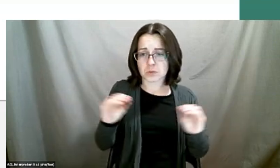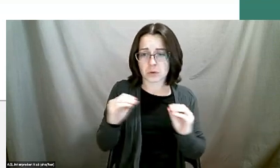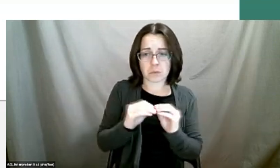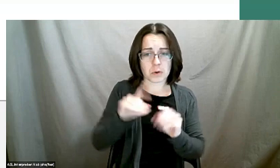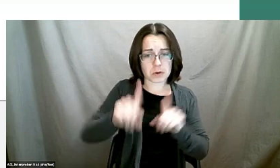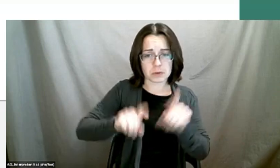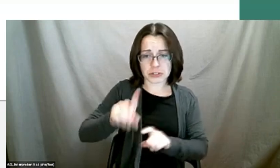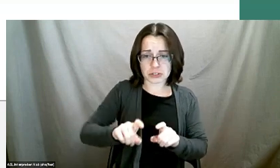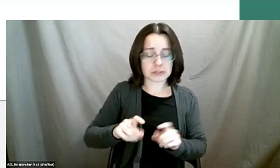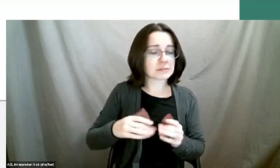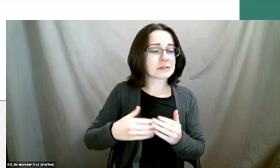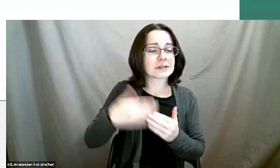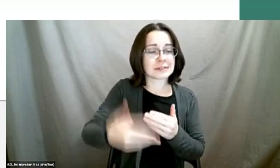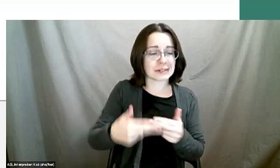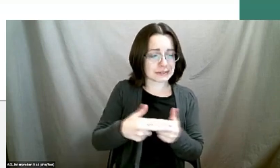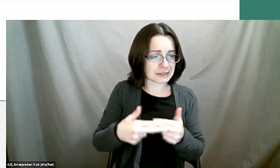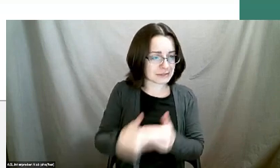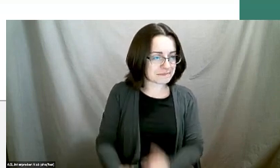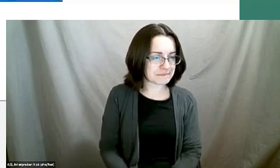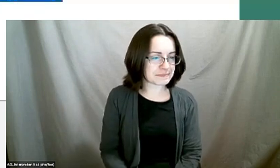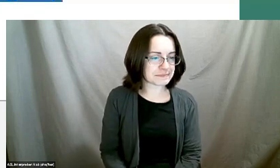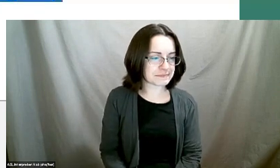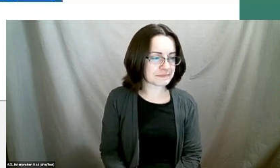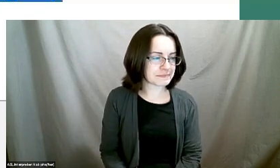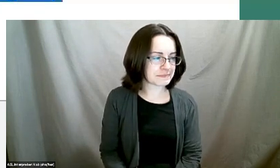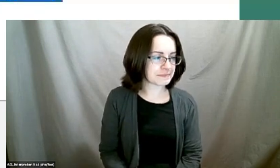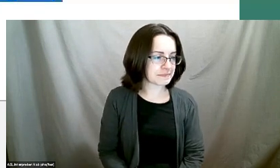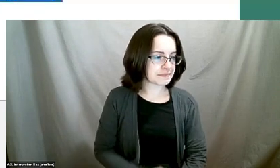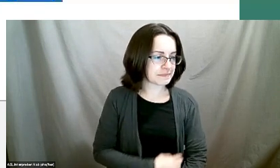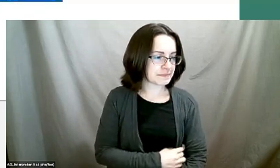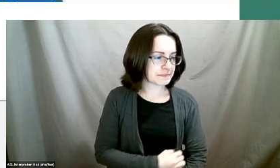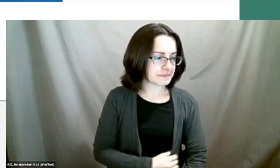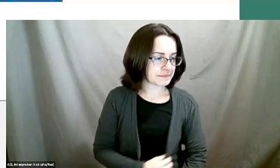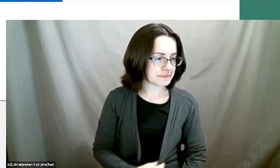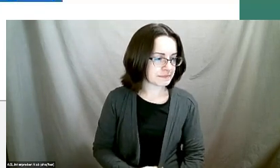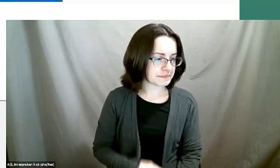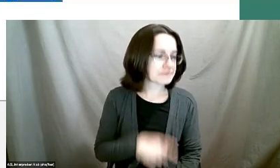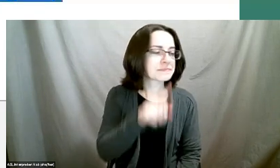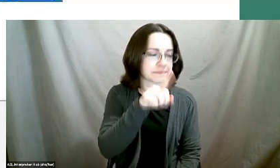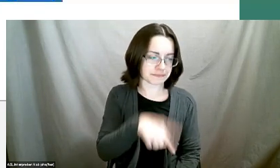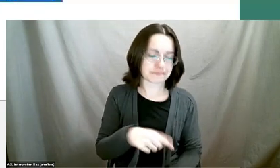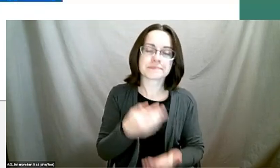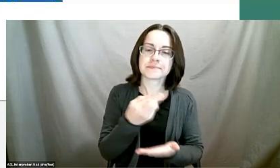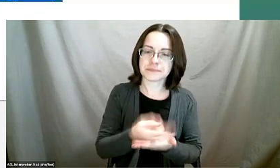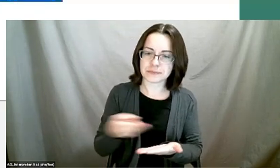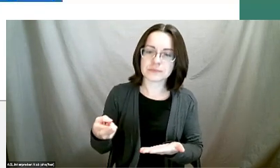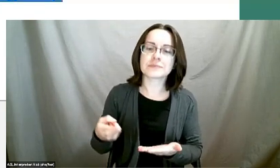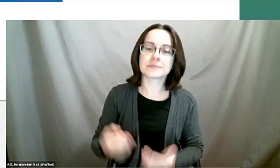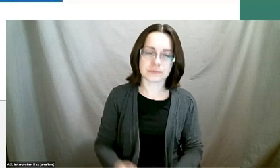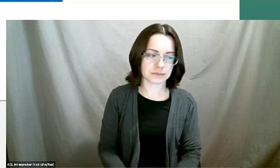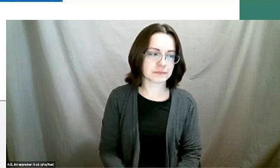the next slide where I think we have a list of resources. Of course, the National Center of Research,